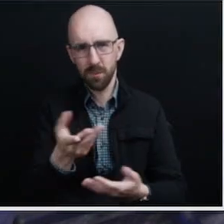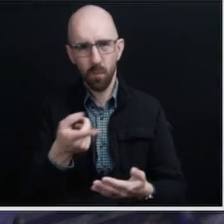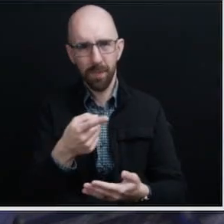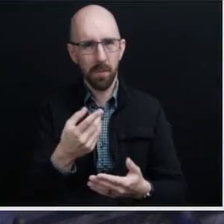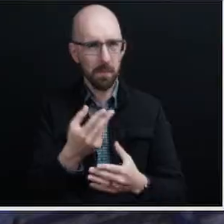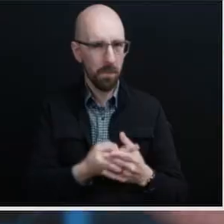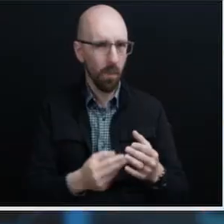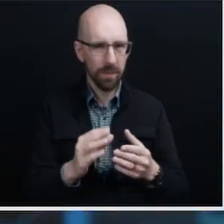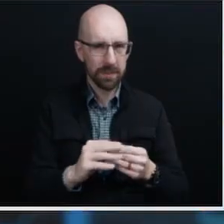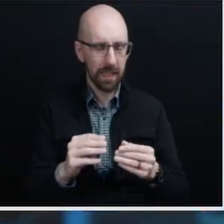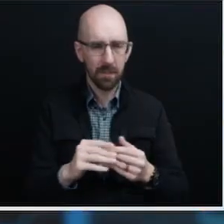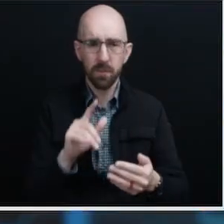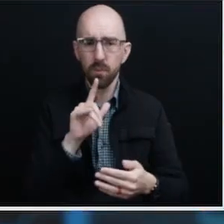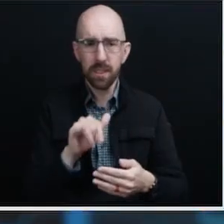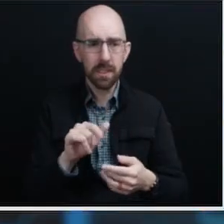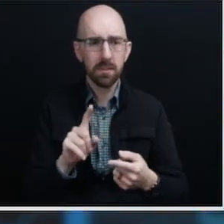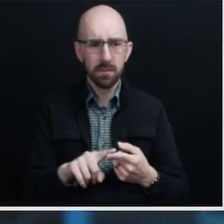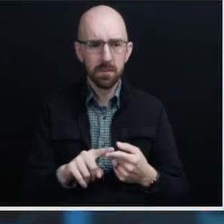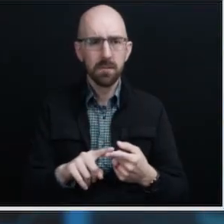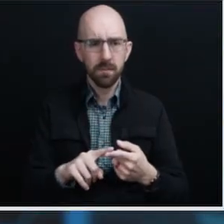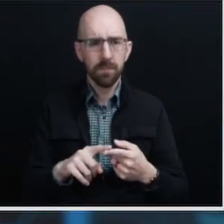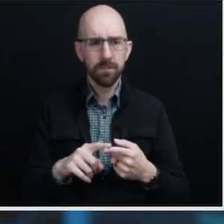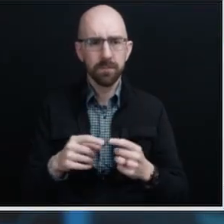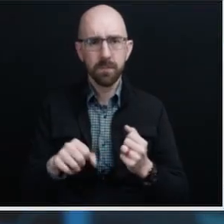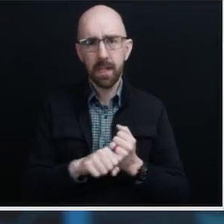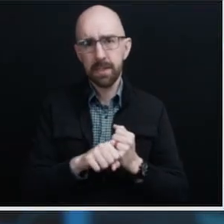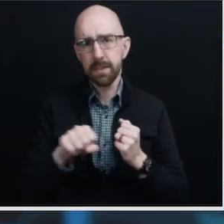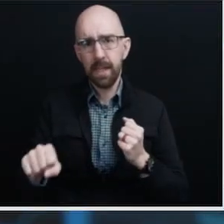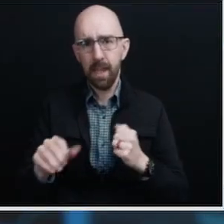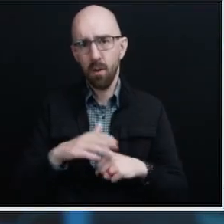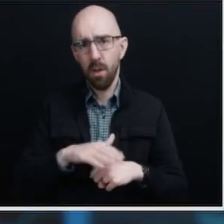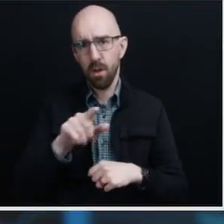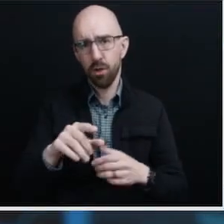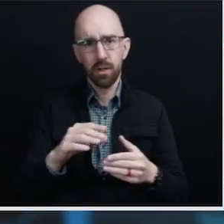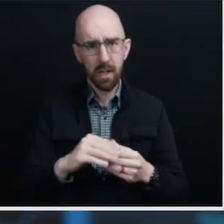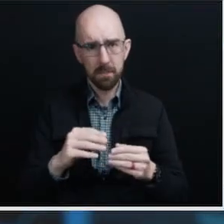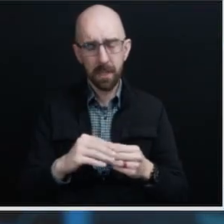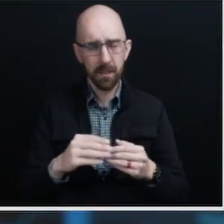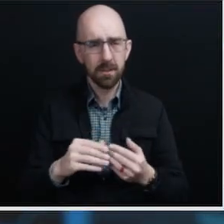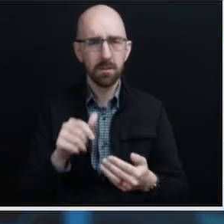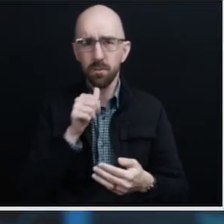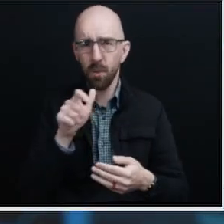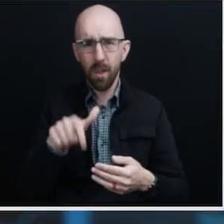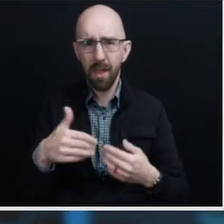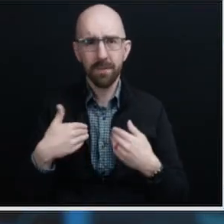but really to extend what McKenzie was commenting on is you don't have to have cancer to be at